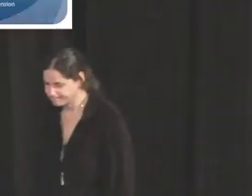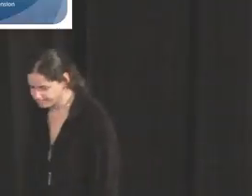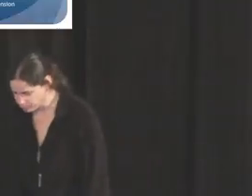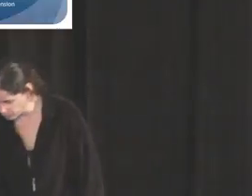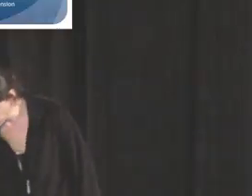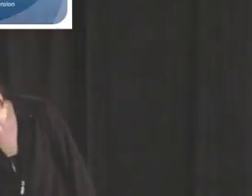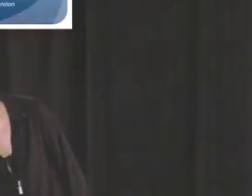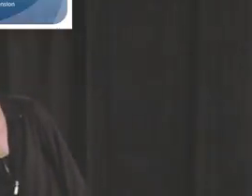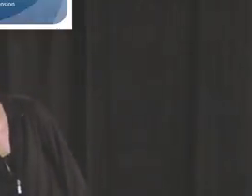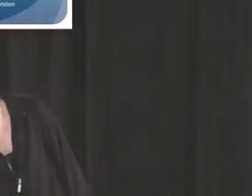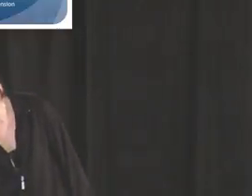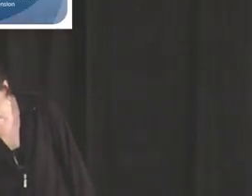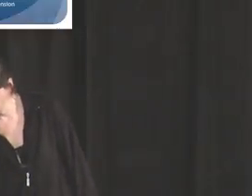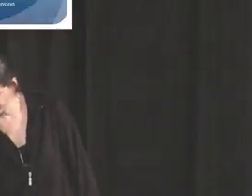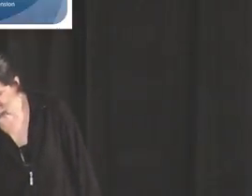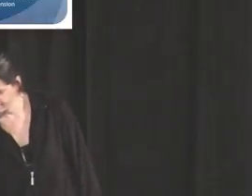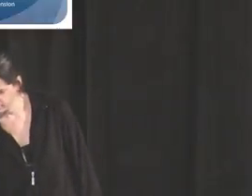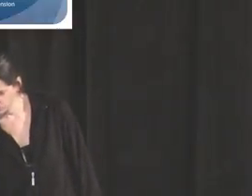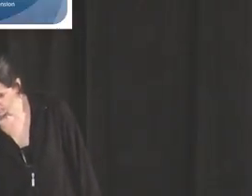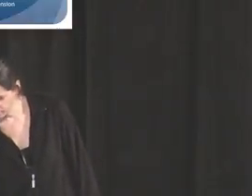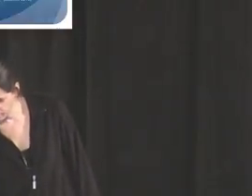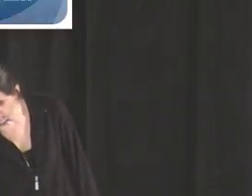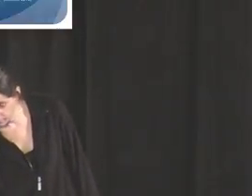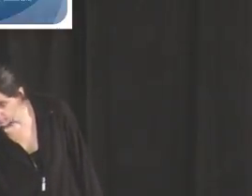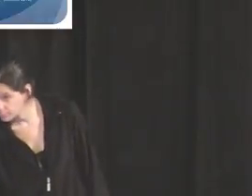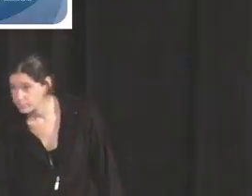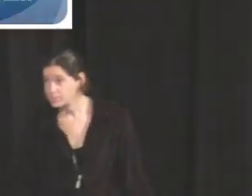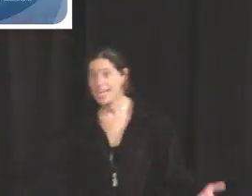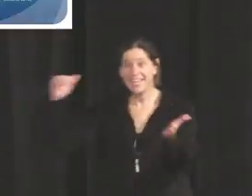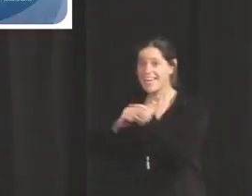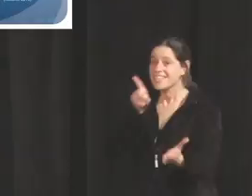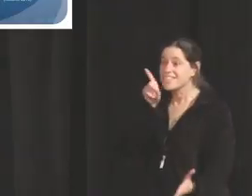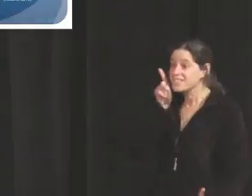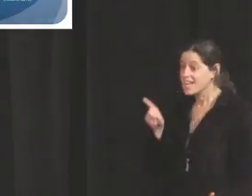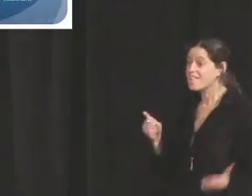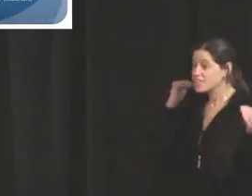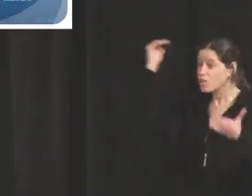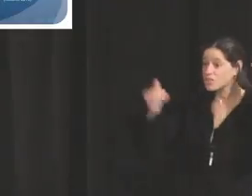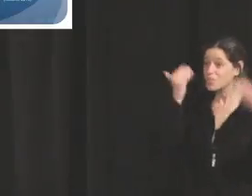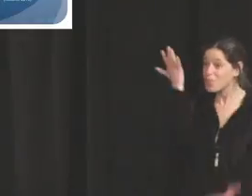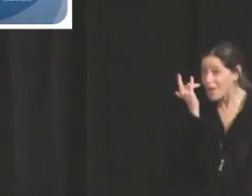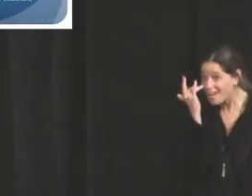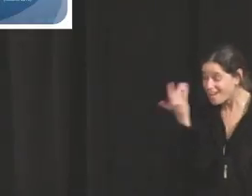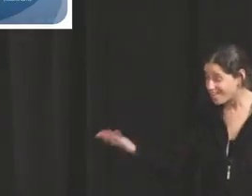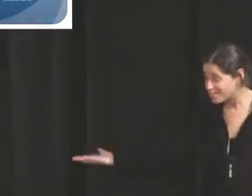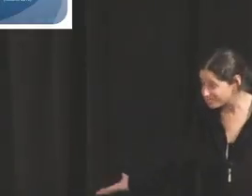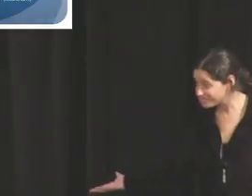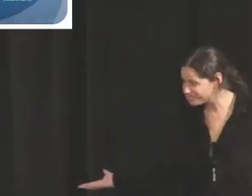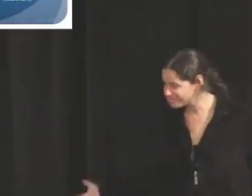you can just expand on that, model that for them. And this is the reason